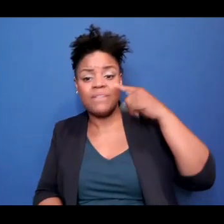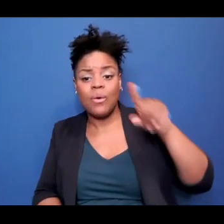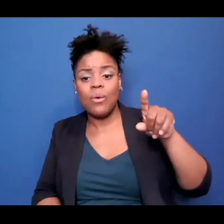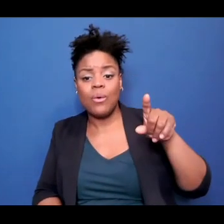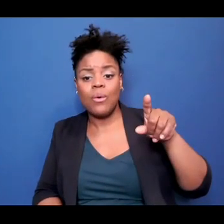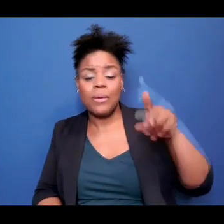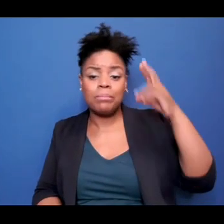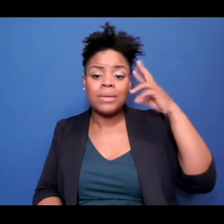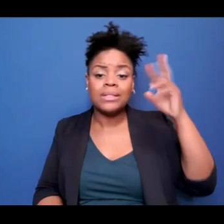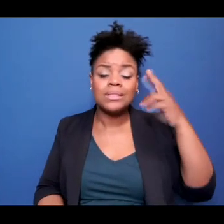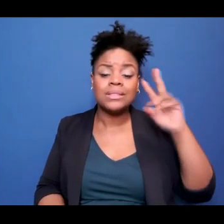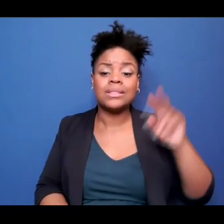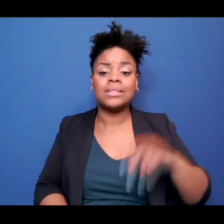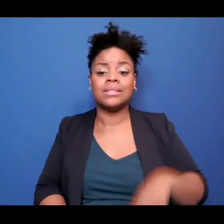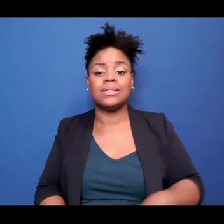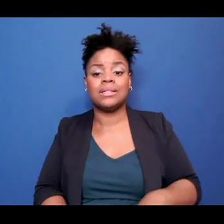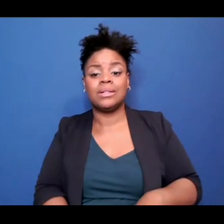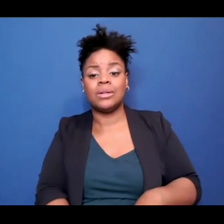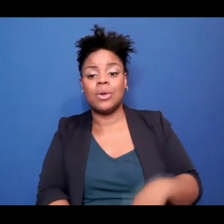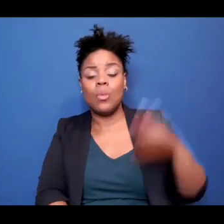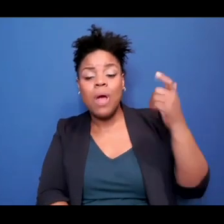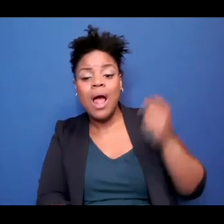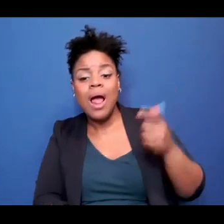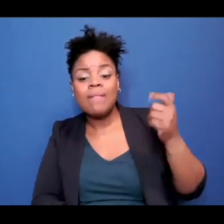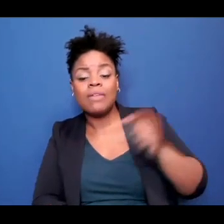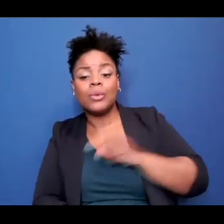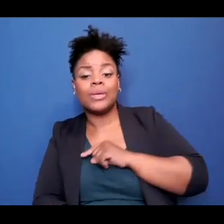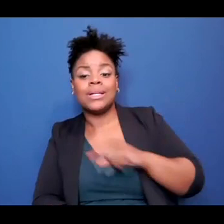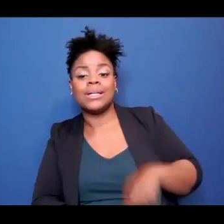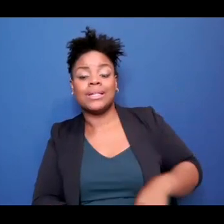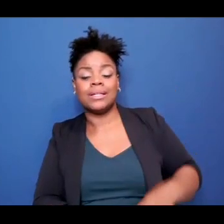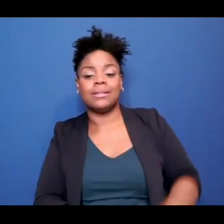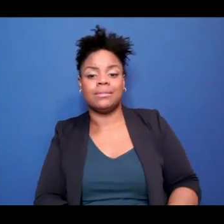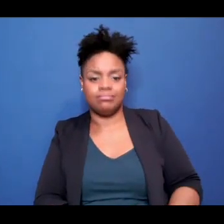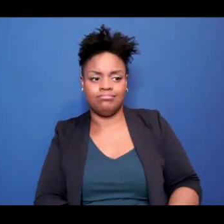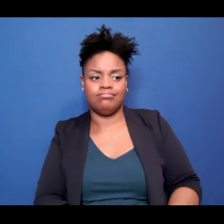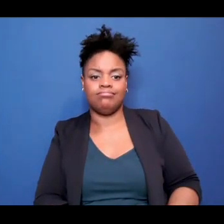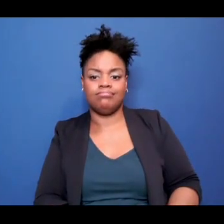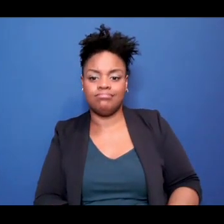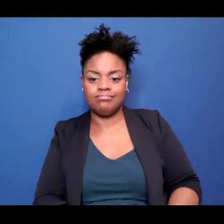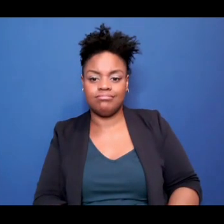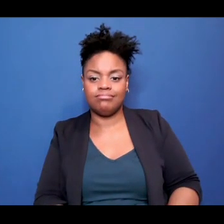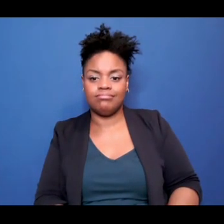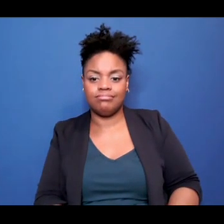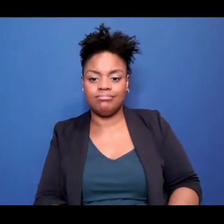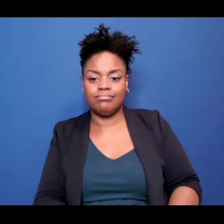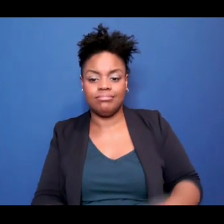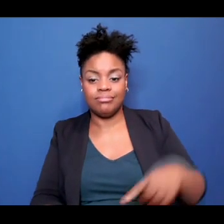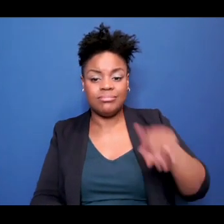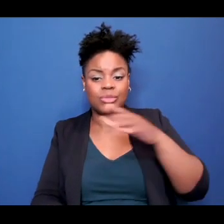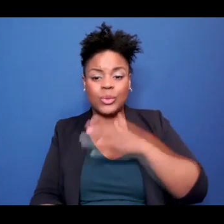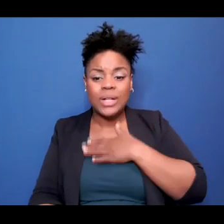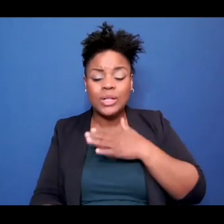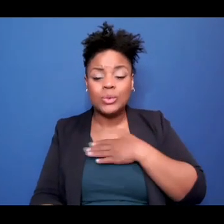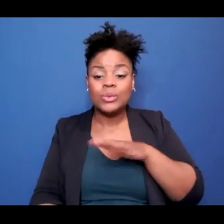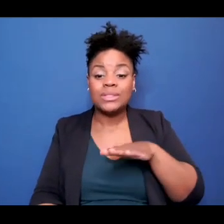PAYING FOR MEXICANS OR WELFARE QUEENS, END QUOTE. THAT WORLD VIEW OF BEING WILLING TO DIE AND WILLING TO PUT ONE'S